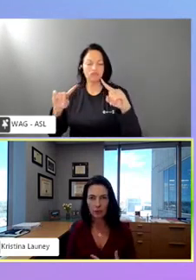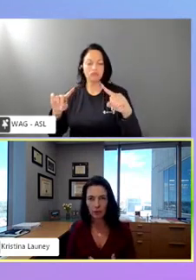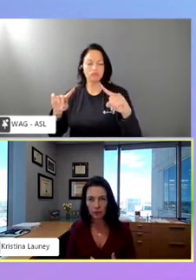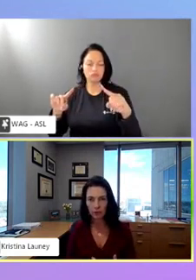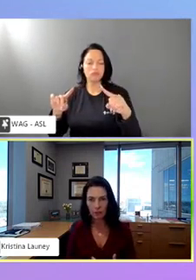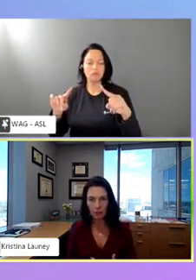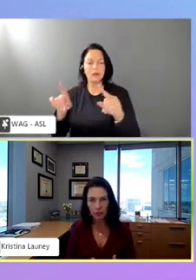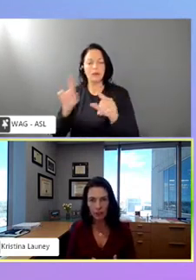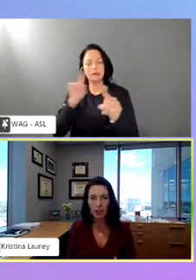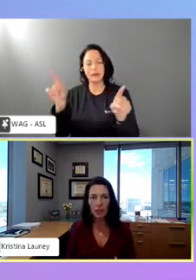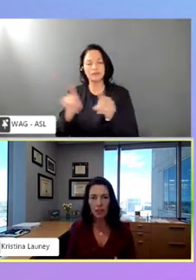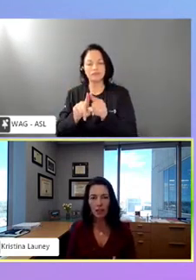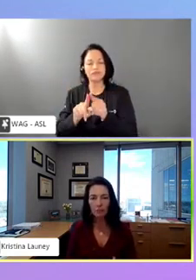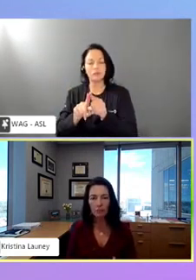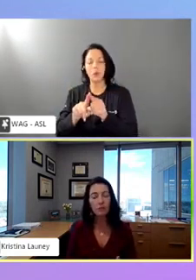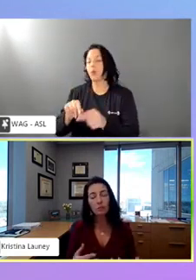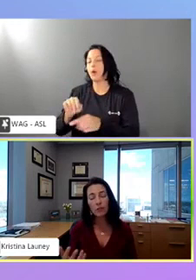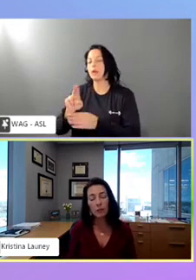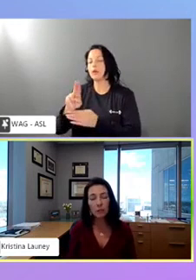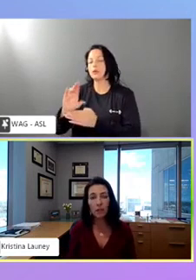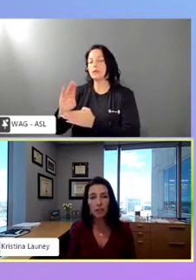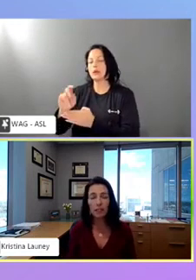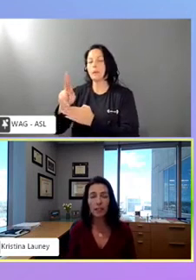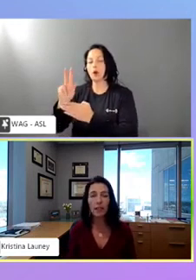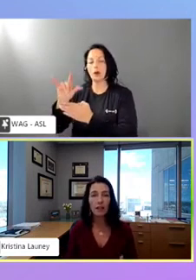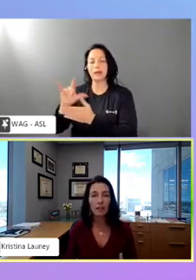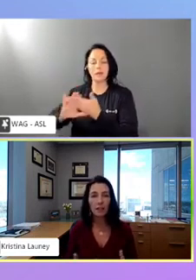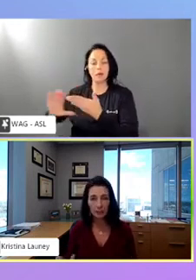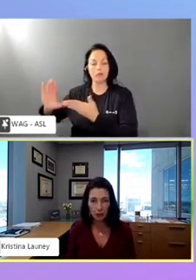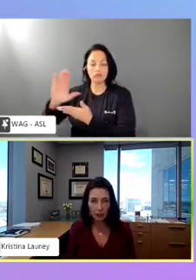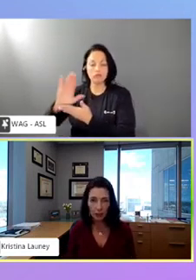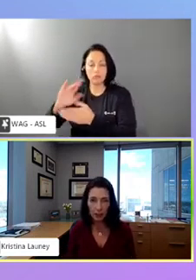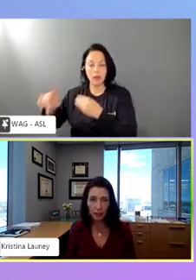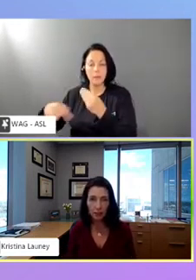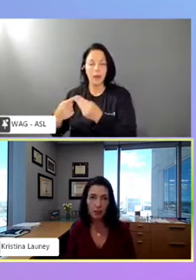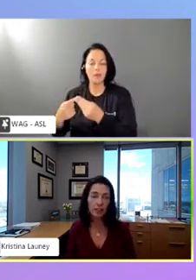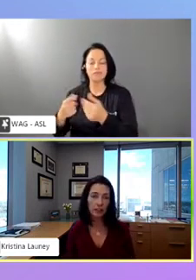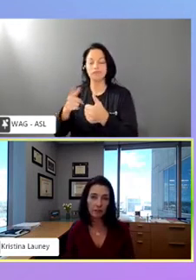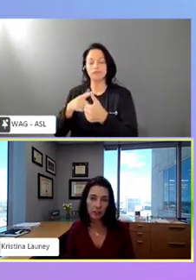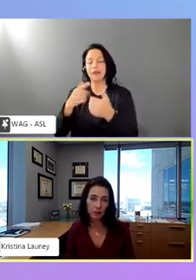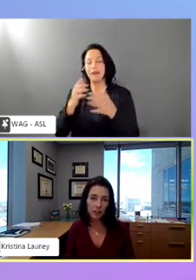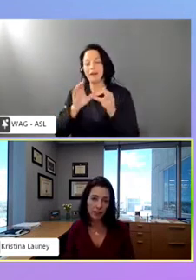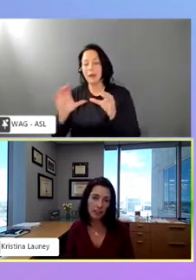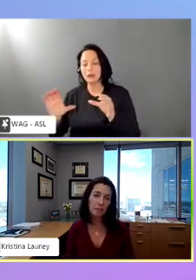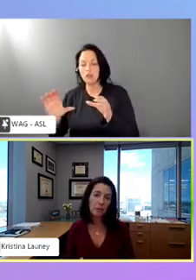last time. In 2022 we saw a big action come out of the DOJ, even asked if it's going